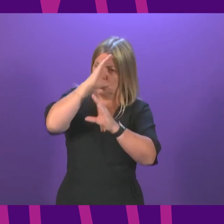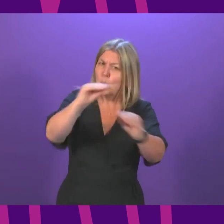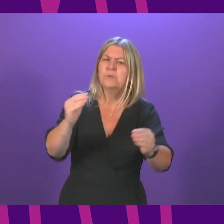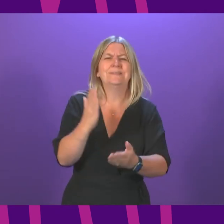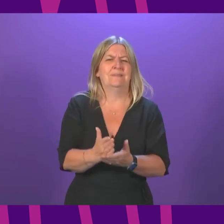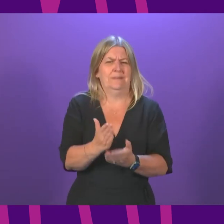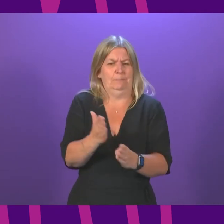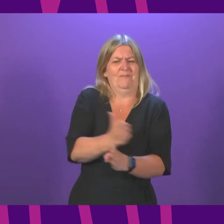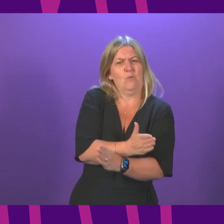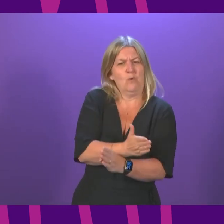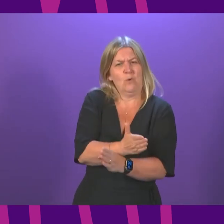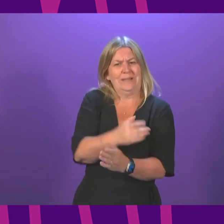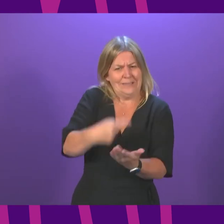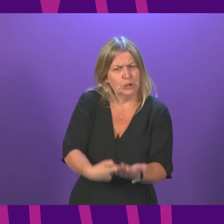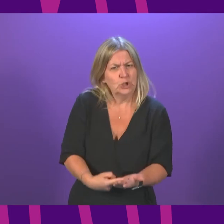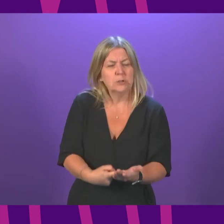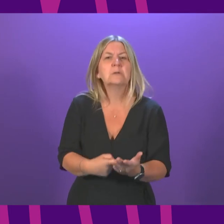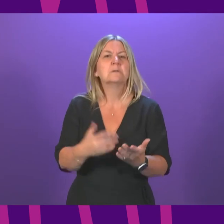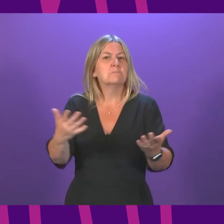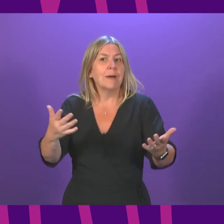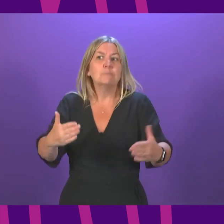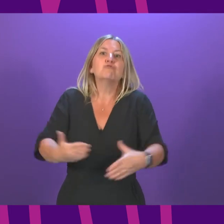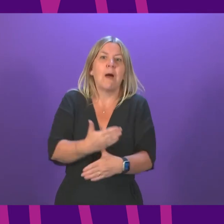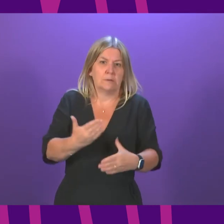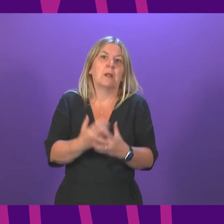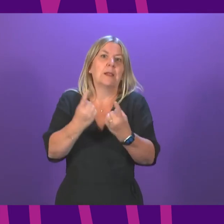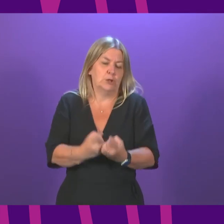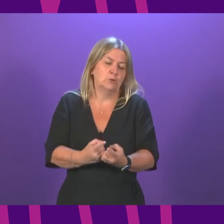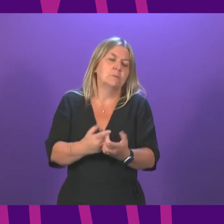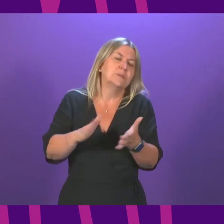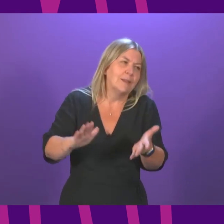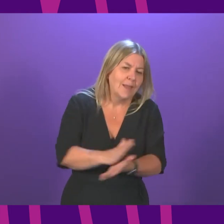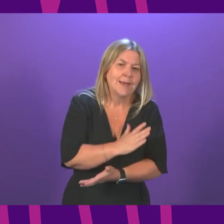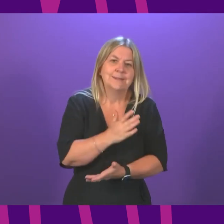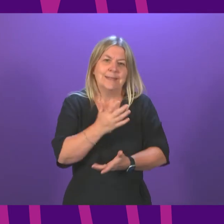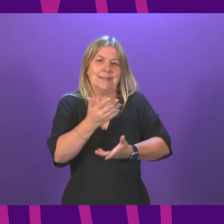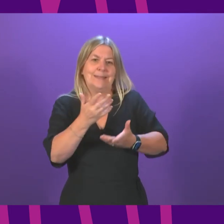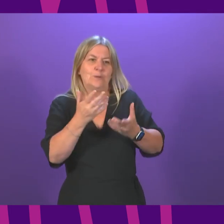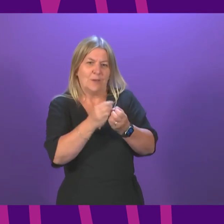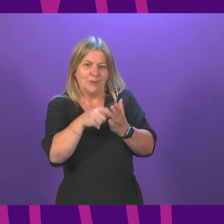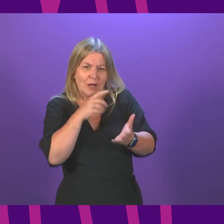of practicality. I am delighted that I was able to negotiate Jackie Baillie down from